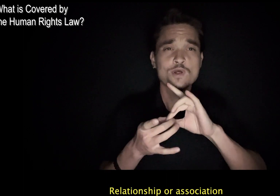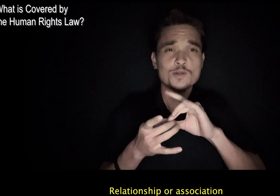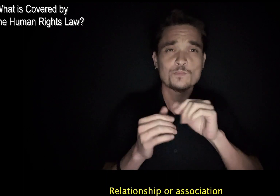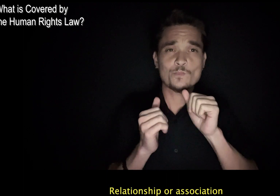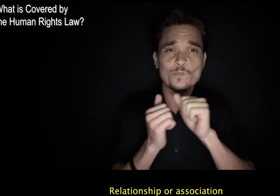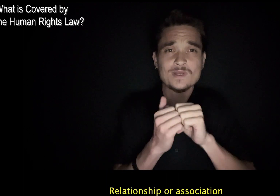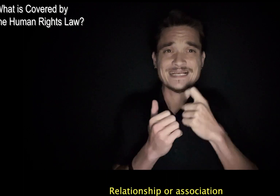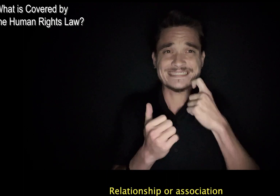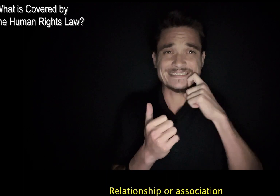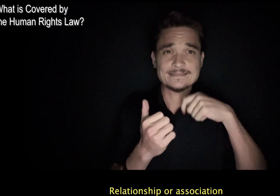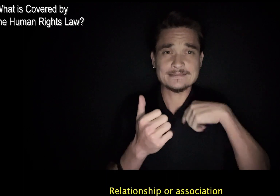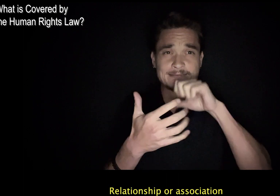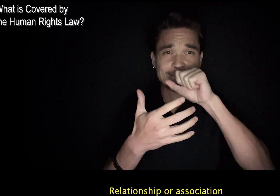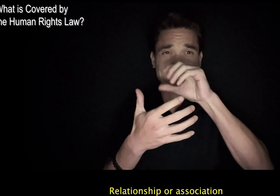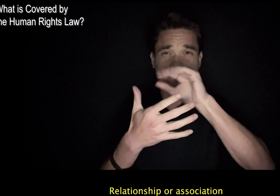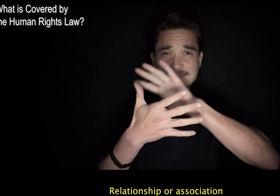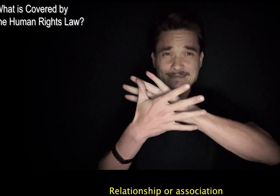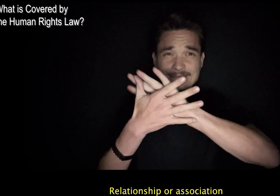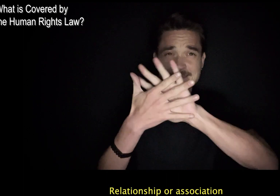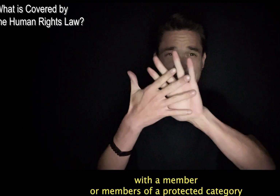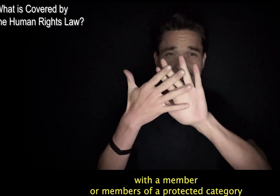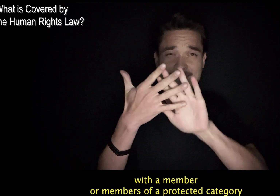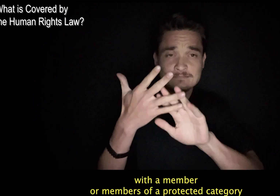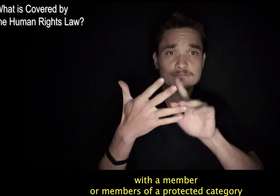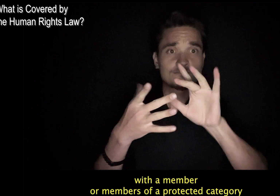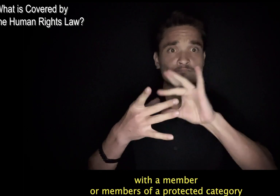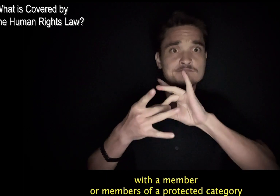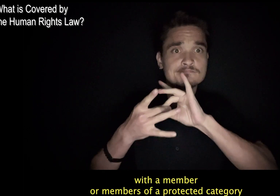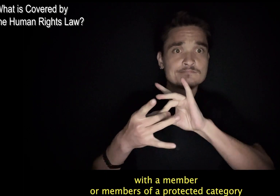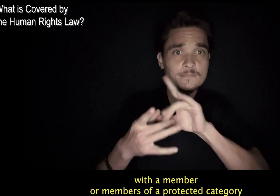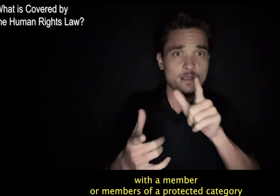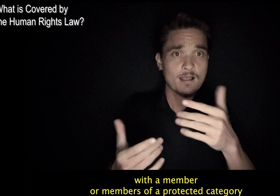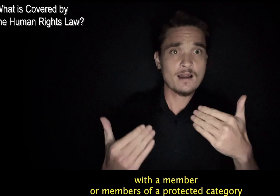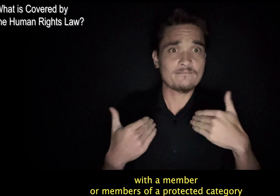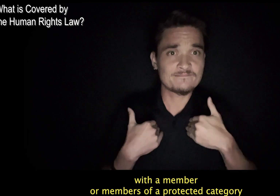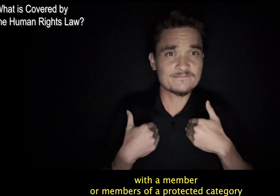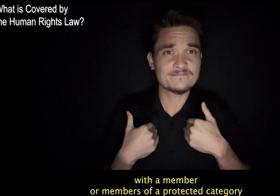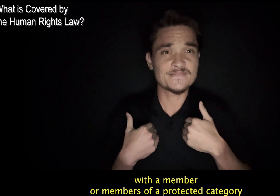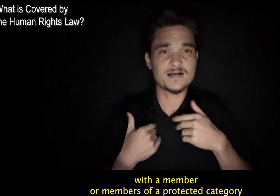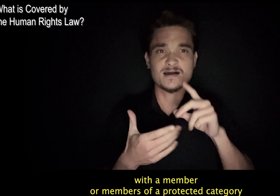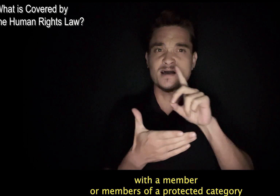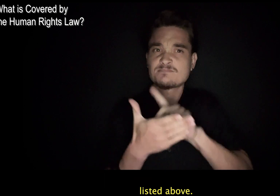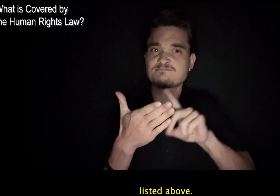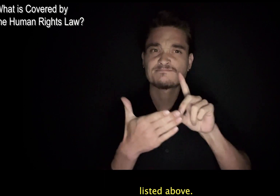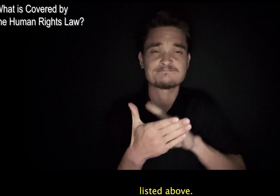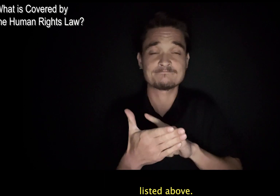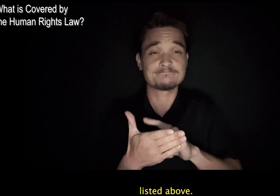Relationship or association with a member or members of a protected category listed above.